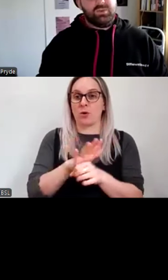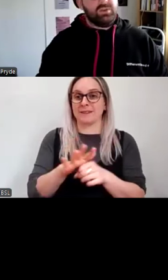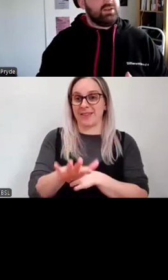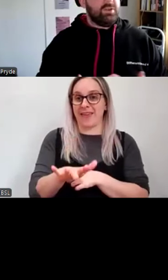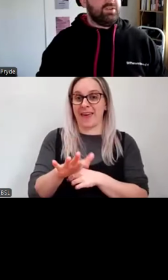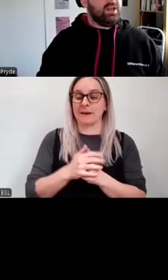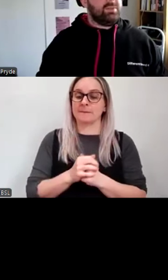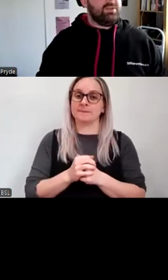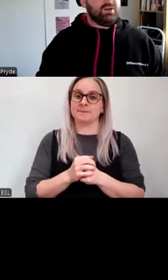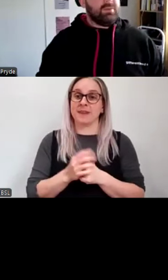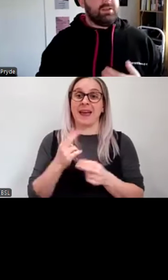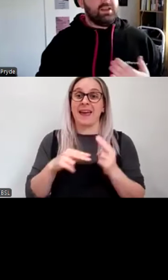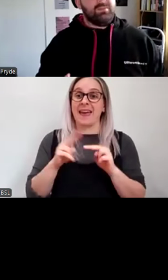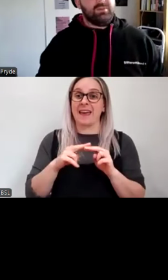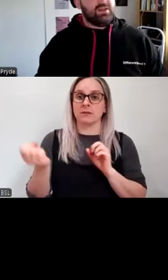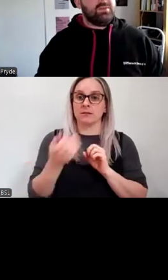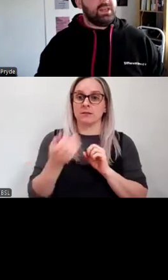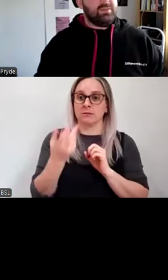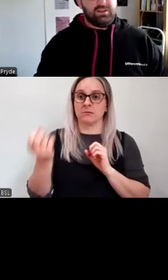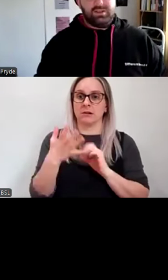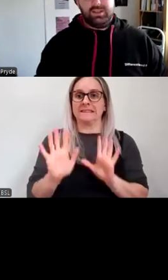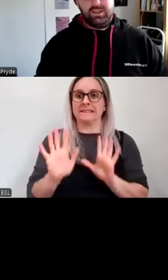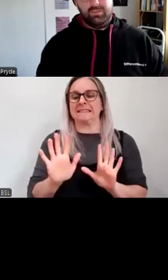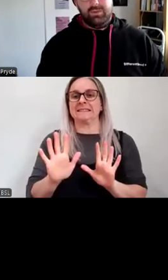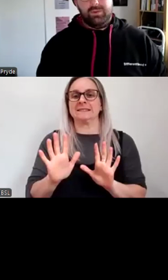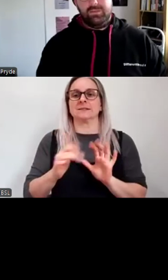If it's more than a few tabs, you probably need to implement skip links at that point.